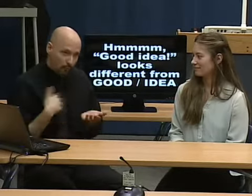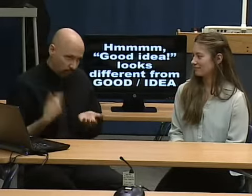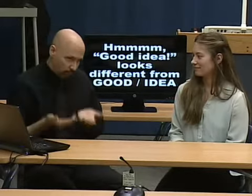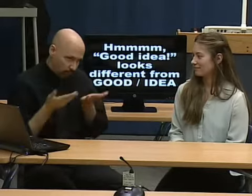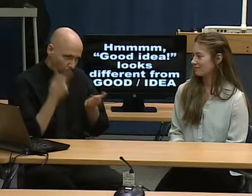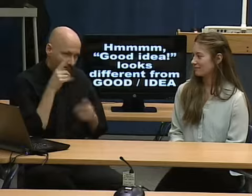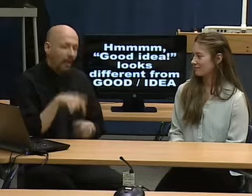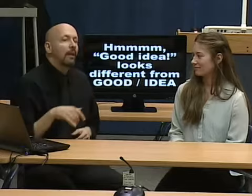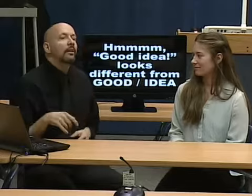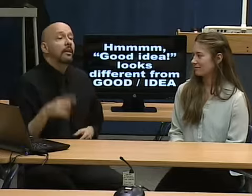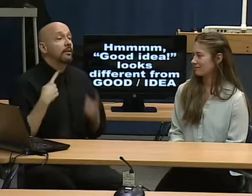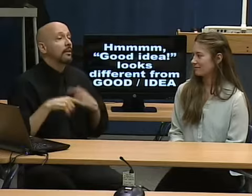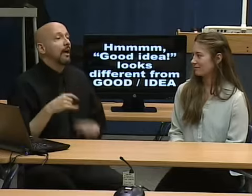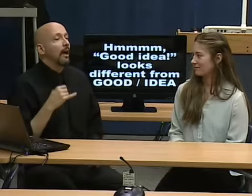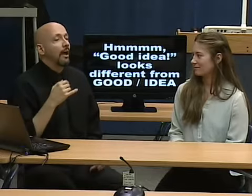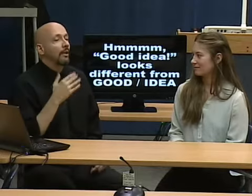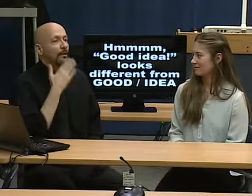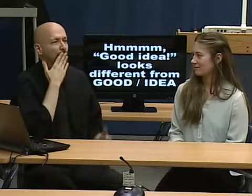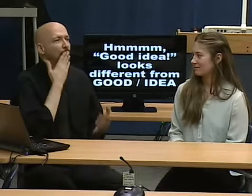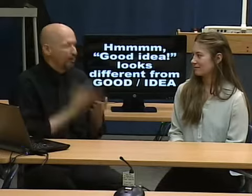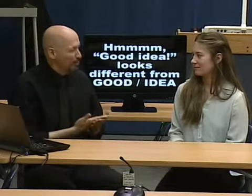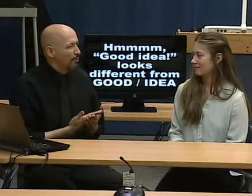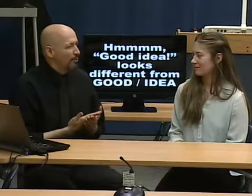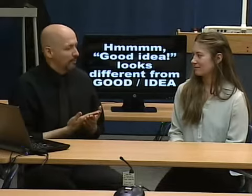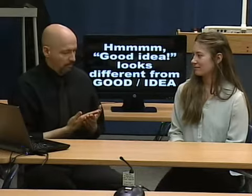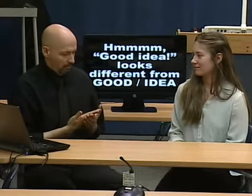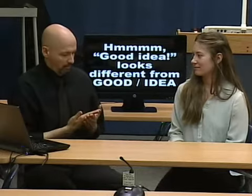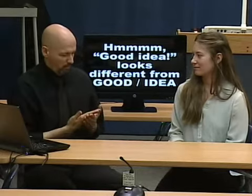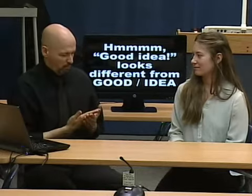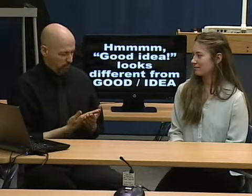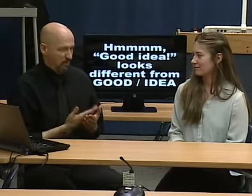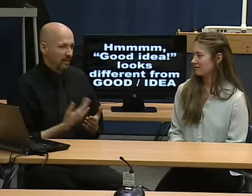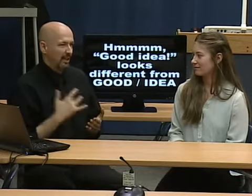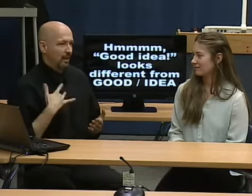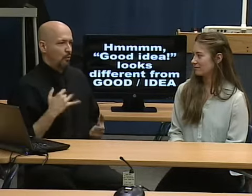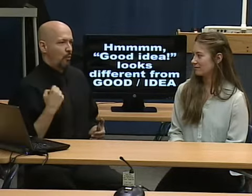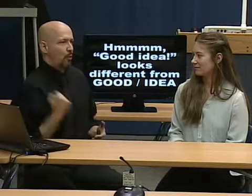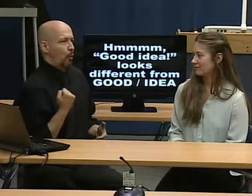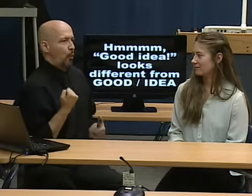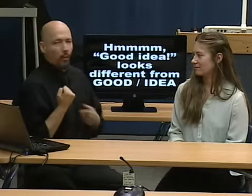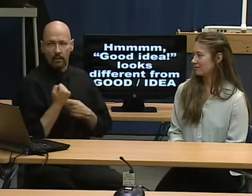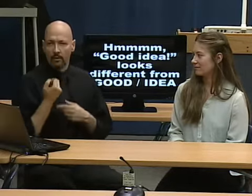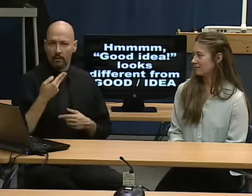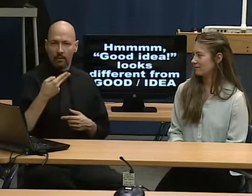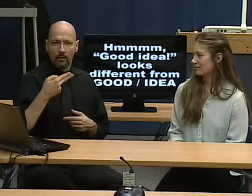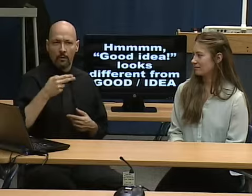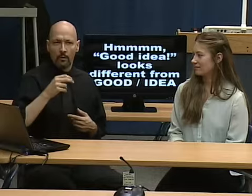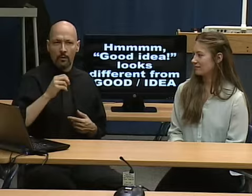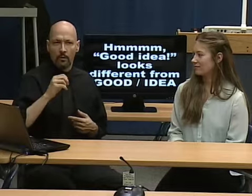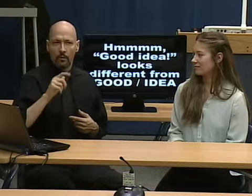Let me suggest this to you all: Good. It feels like a hold. H-O-L-D.